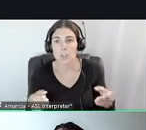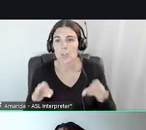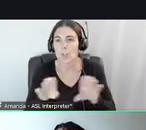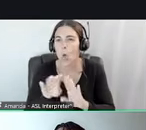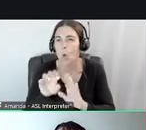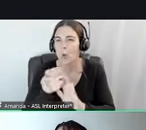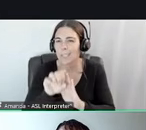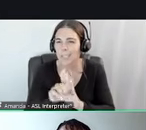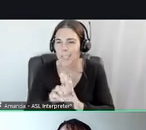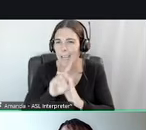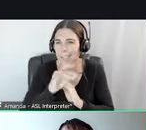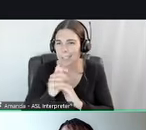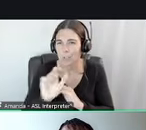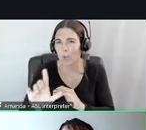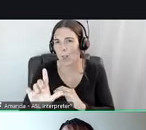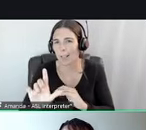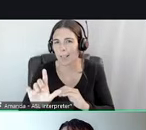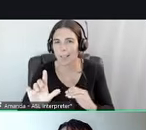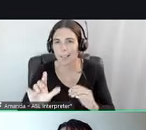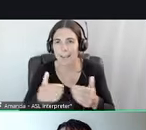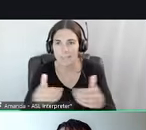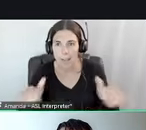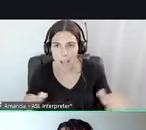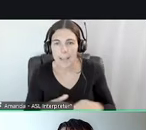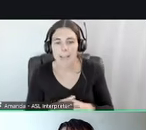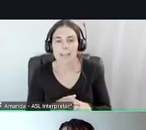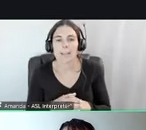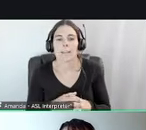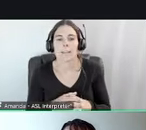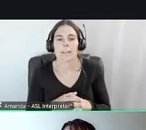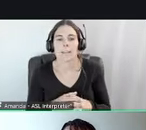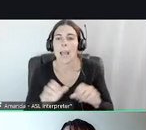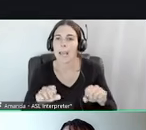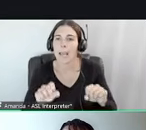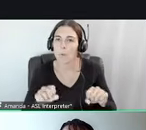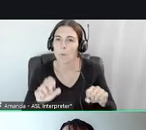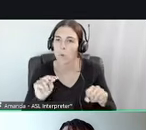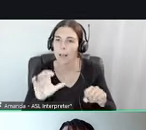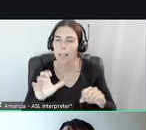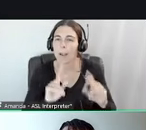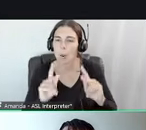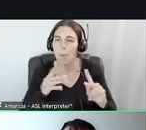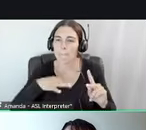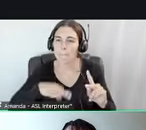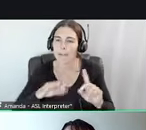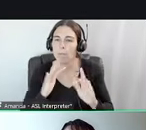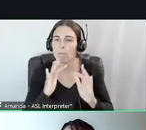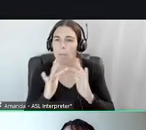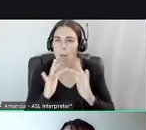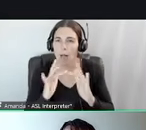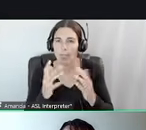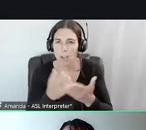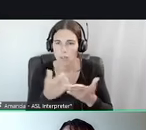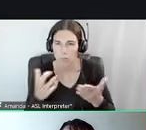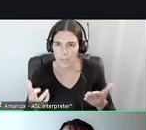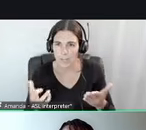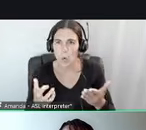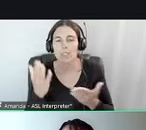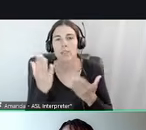digital divide, enabling North Carolinians to benefit from online resources and services through